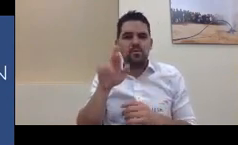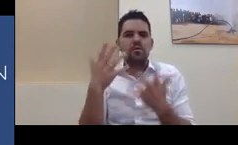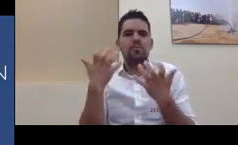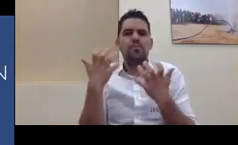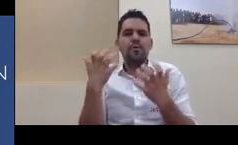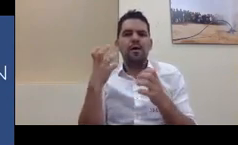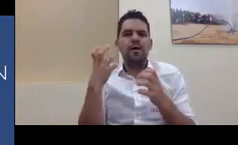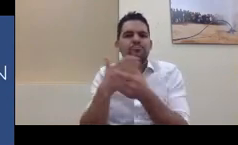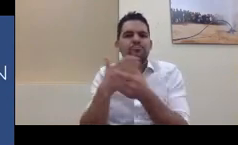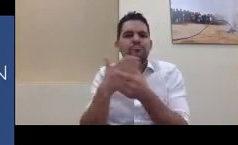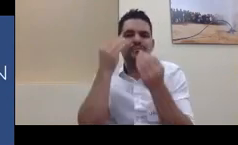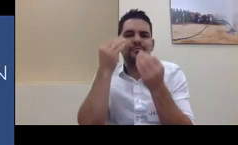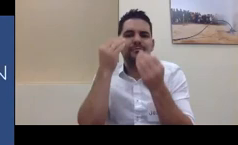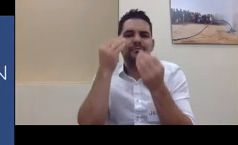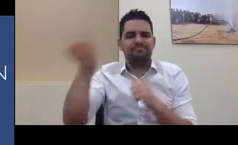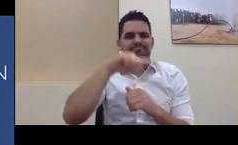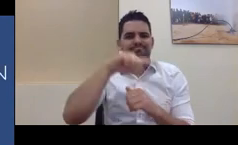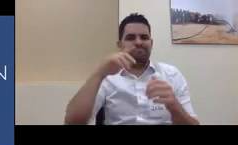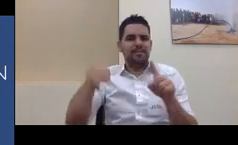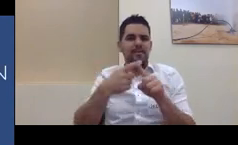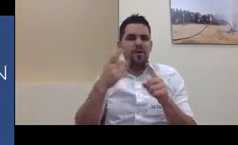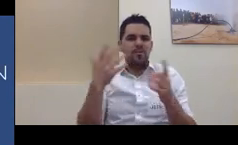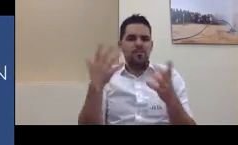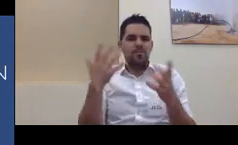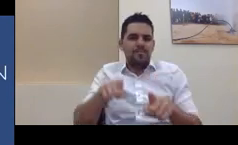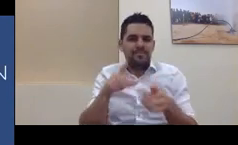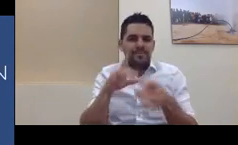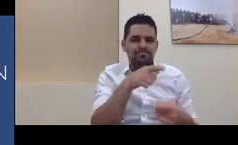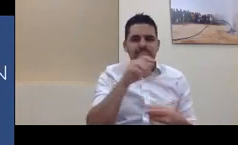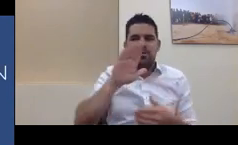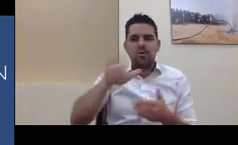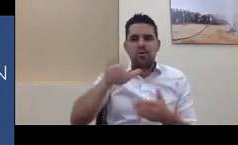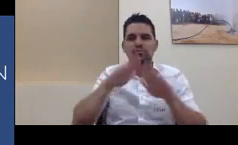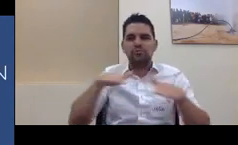The purpose of this webinar is we want to share information with the community about what's happening related